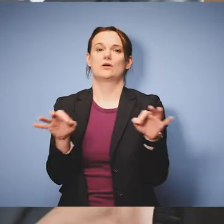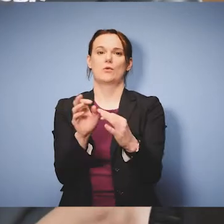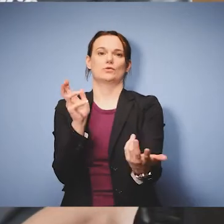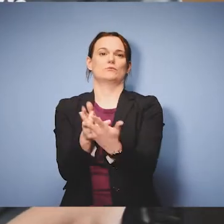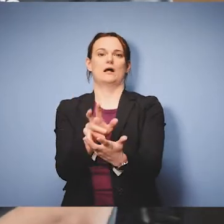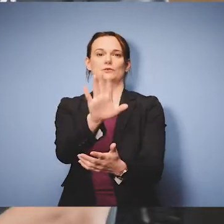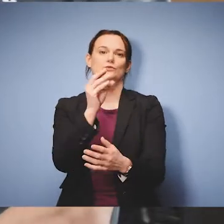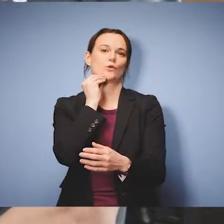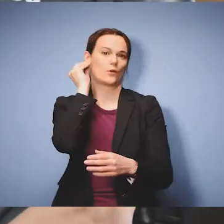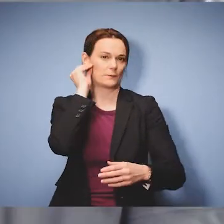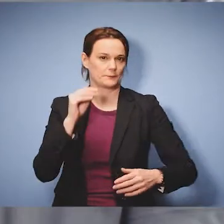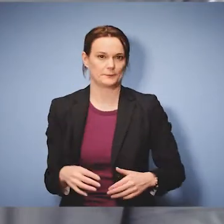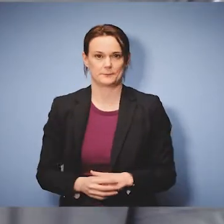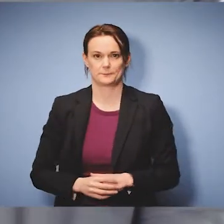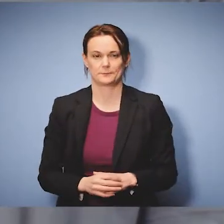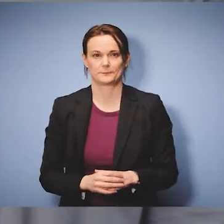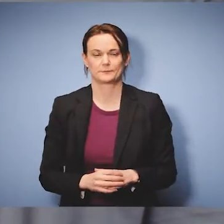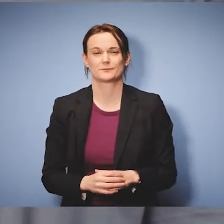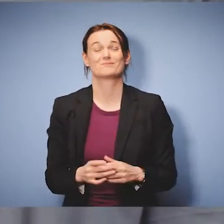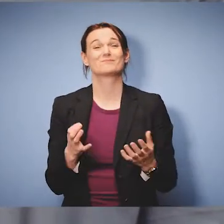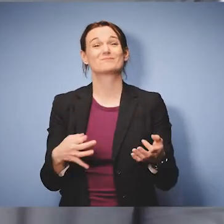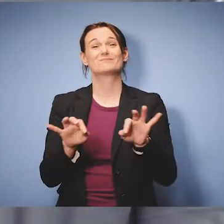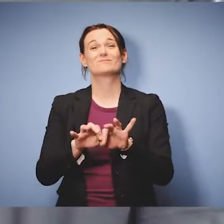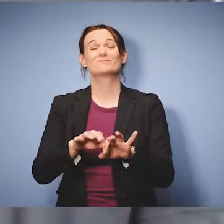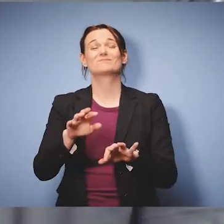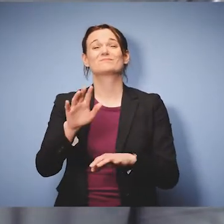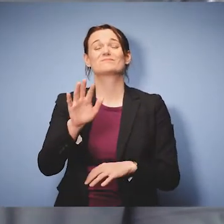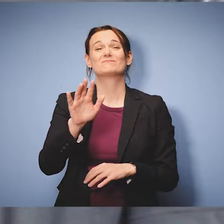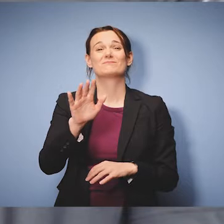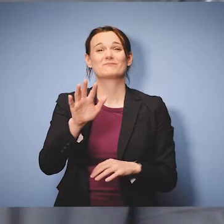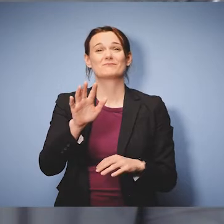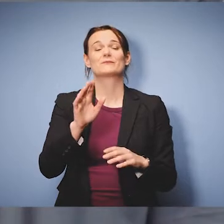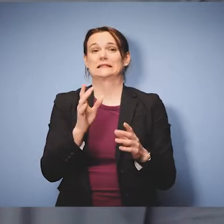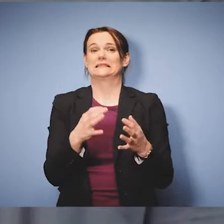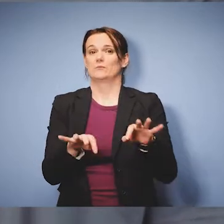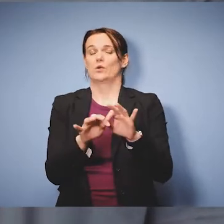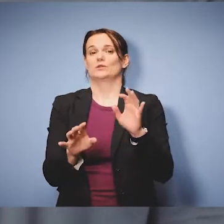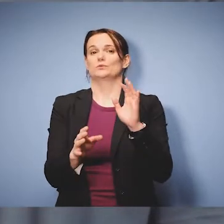to what you have at your own house. One thing I'm gonna recommend though is always try to choose a faucet that's a brand name